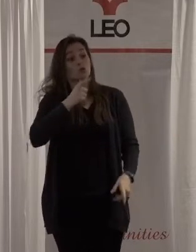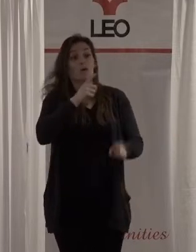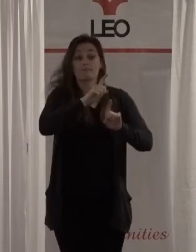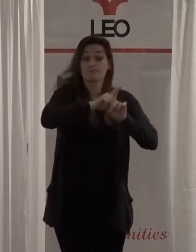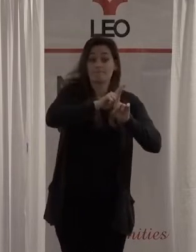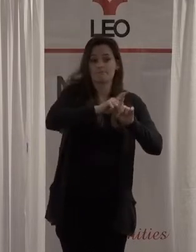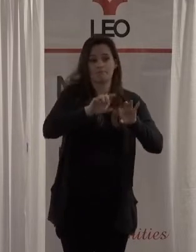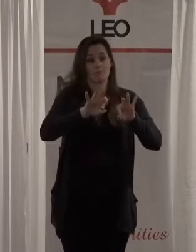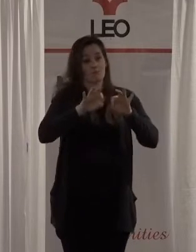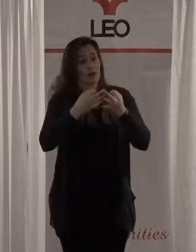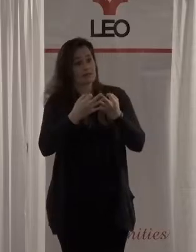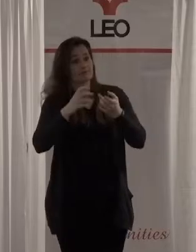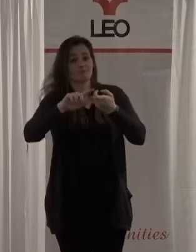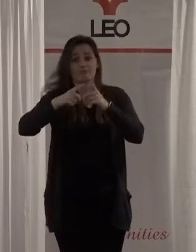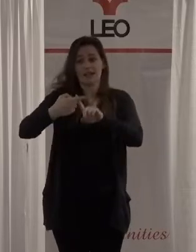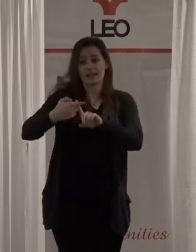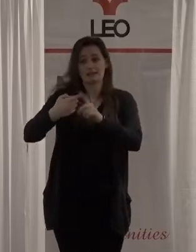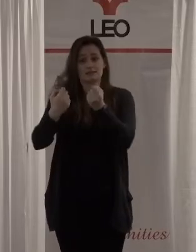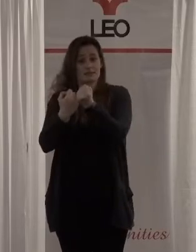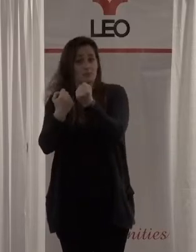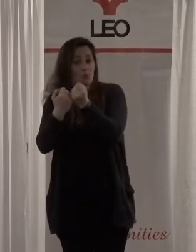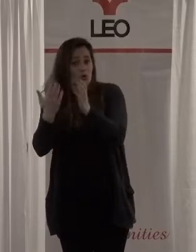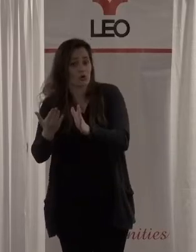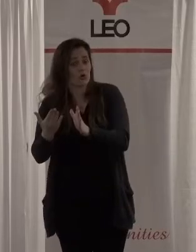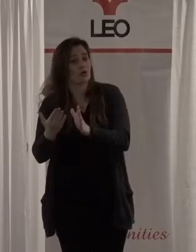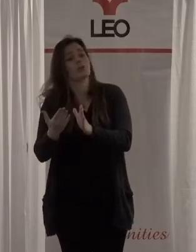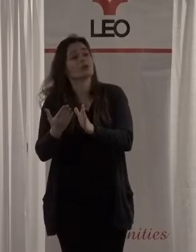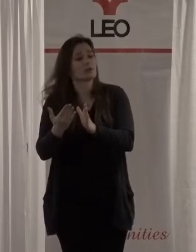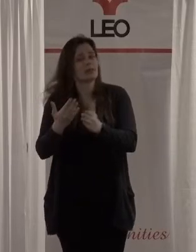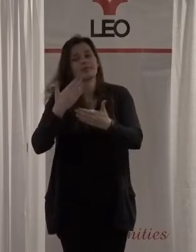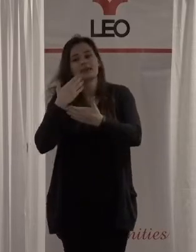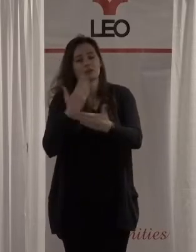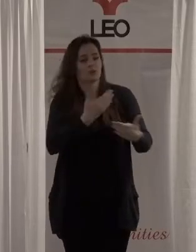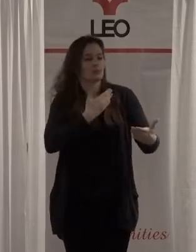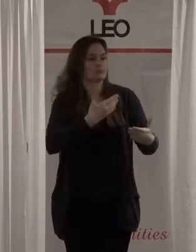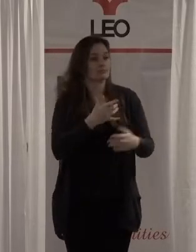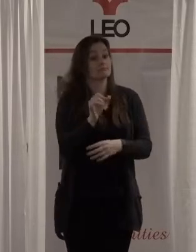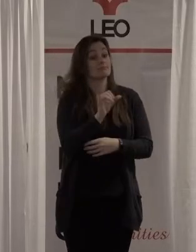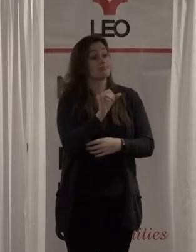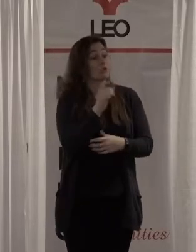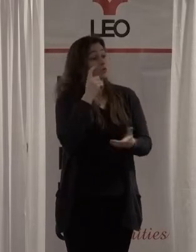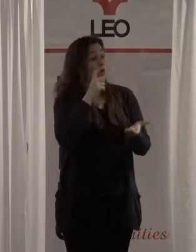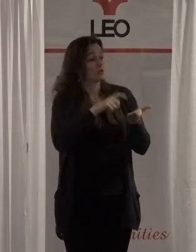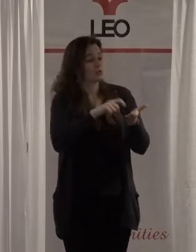THANK YOU. AND I ALSO WANT TO ACKNOWLEDGE THE LEAGUE FOR EQUAL OPPORTUNITIES AND PAANS